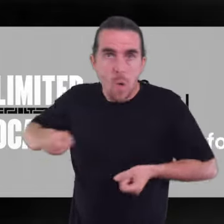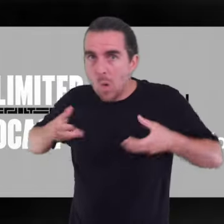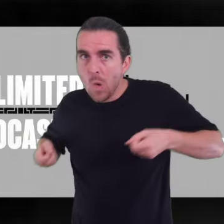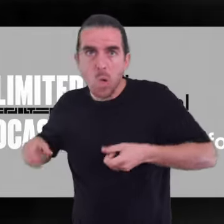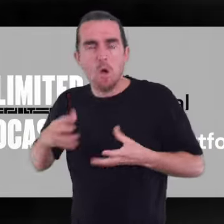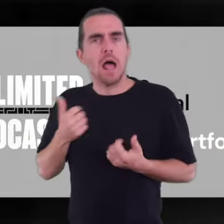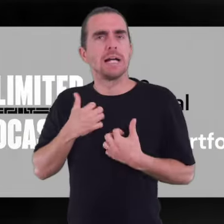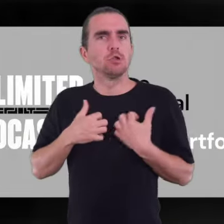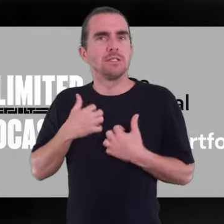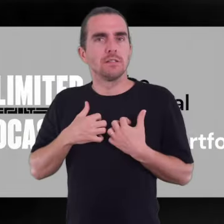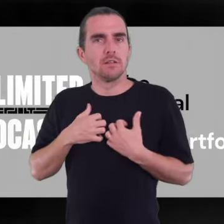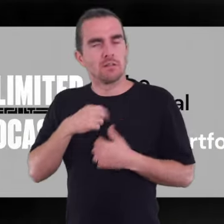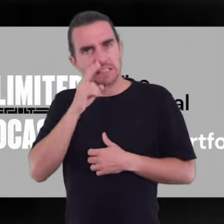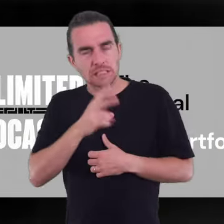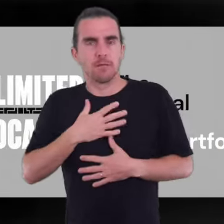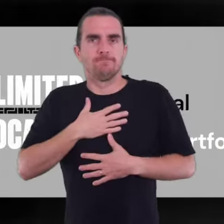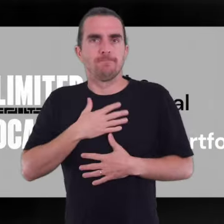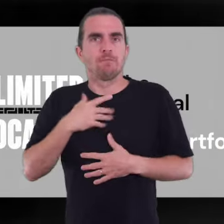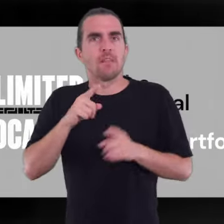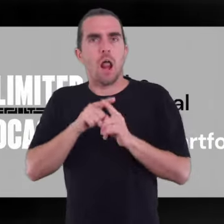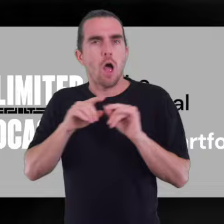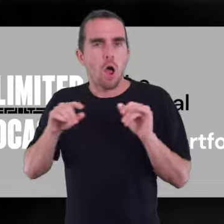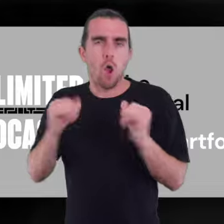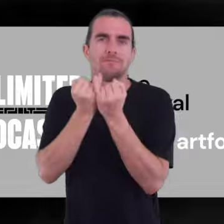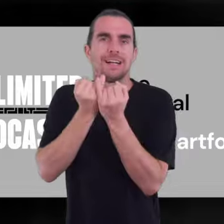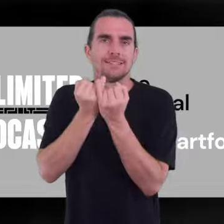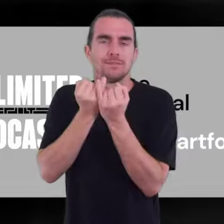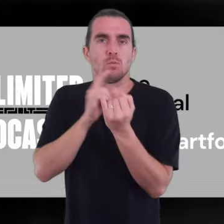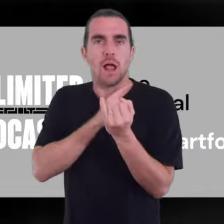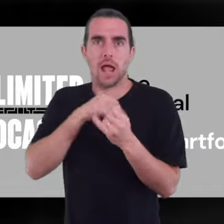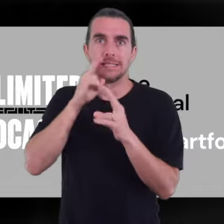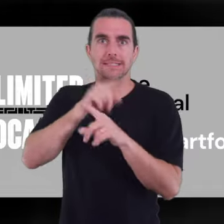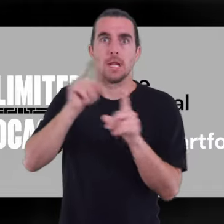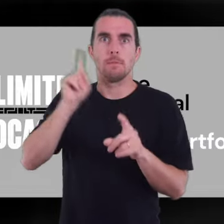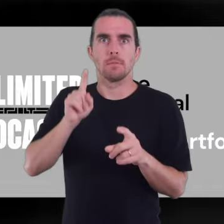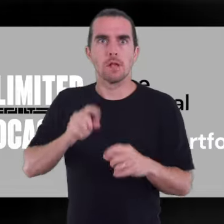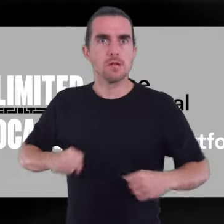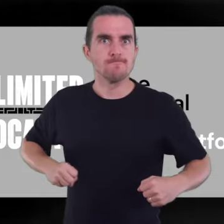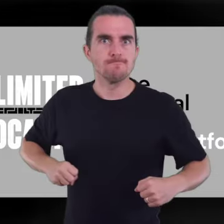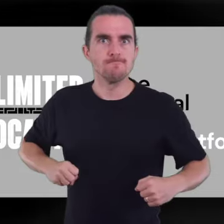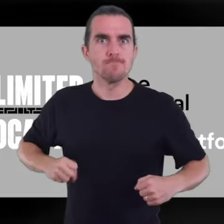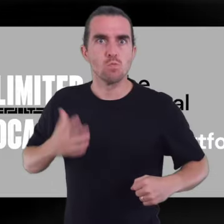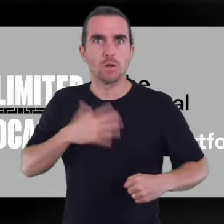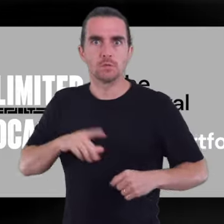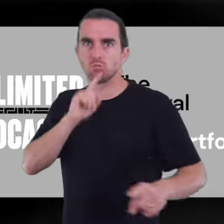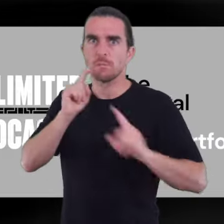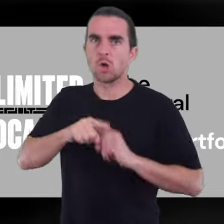It was interesting to me, because it was a conflict, as in I could see people wanting to respond, because you were dirtying the floor,